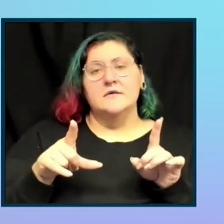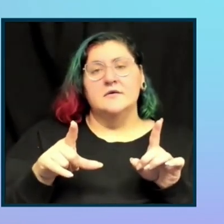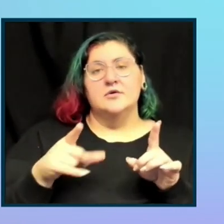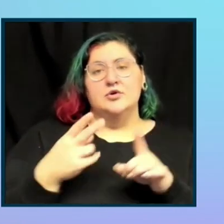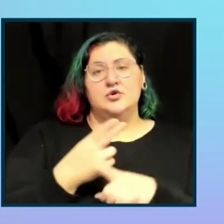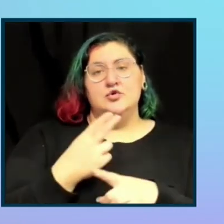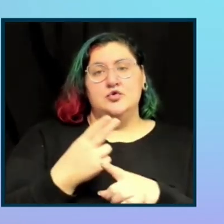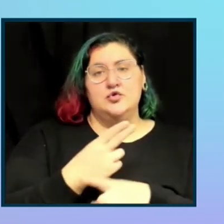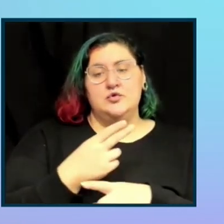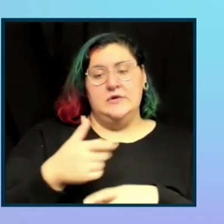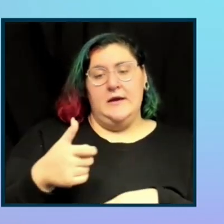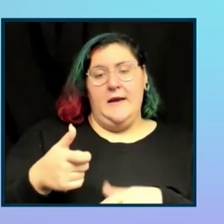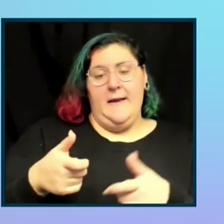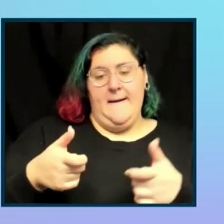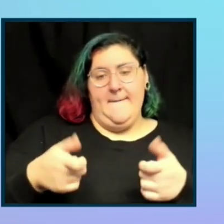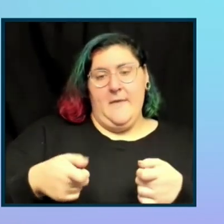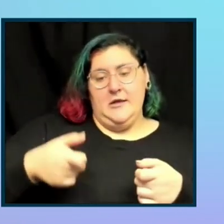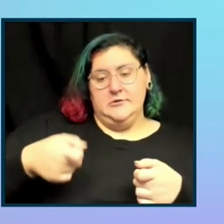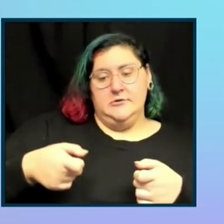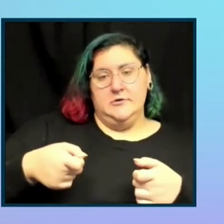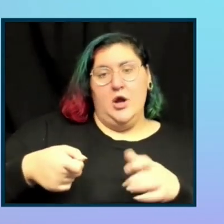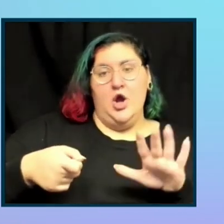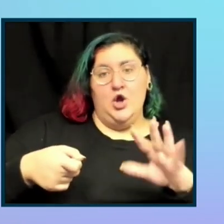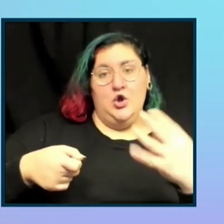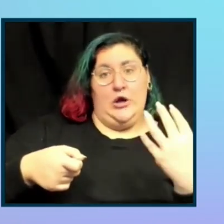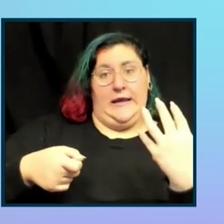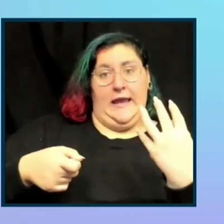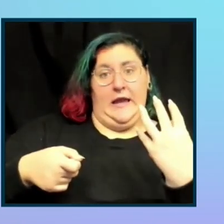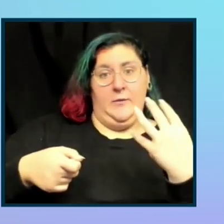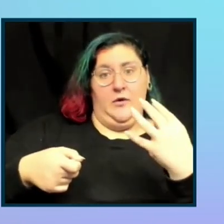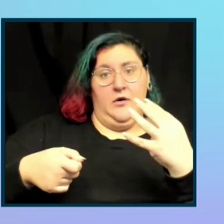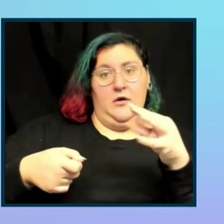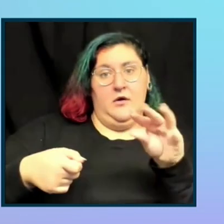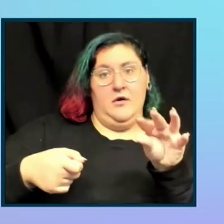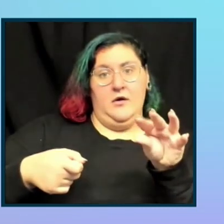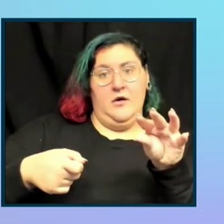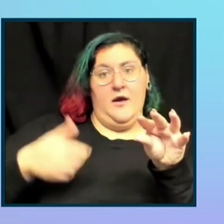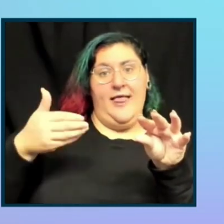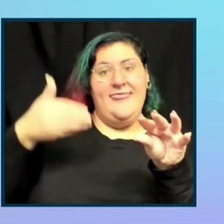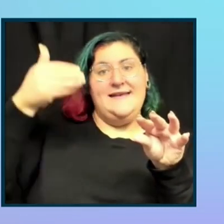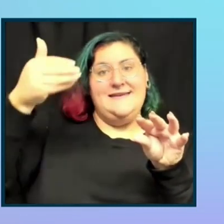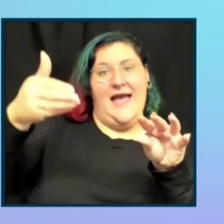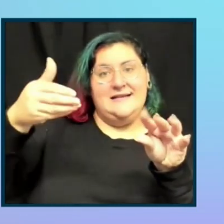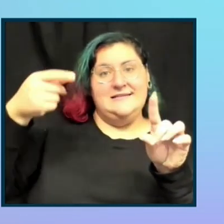you press a button in and it will turn your camera towards the next objective, but not like necessarily straight through a wall